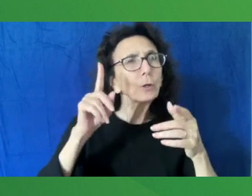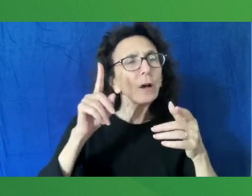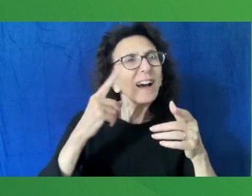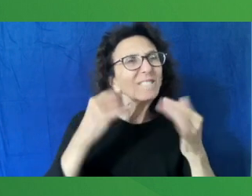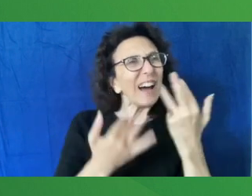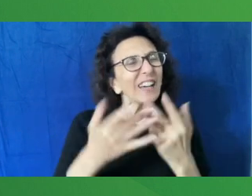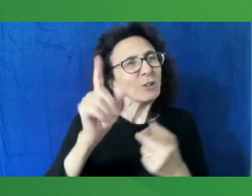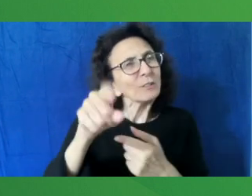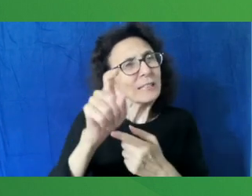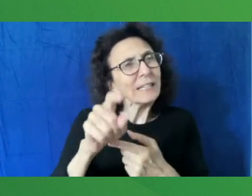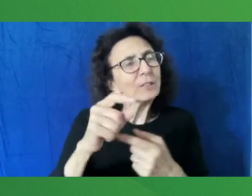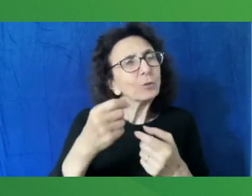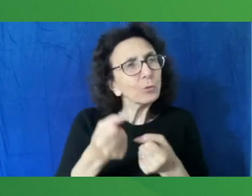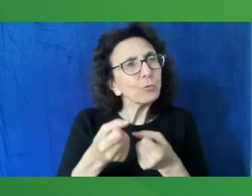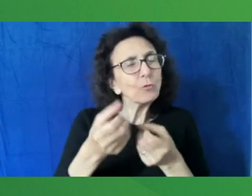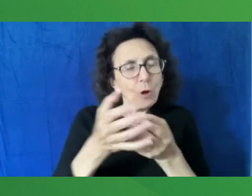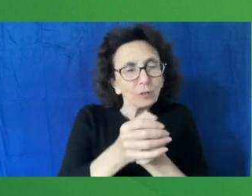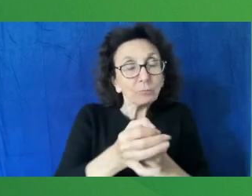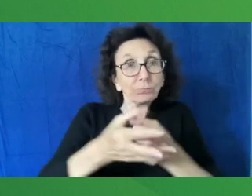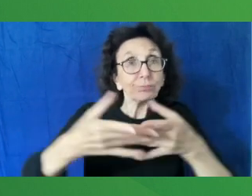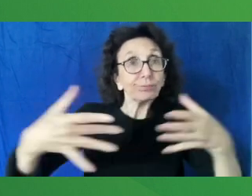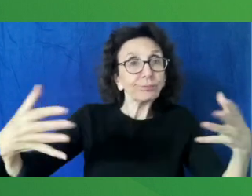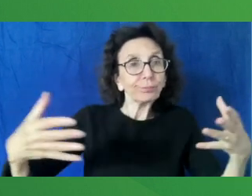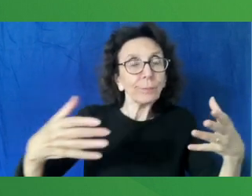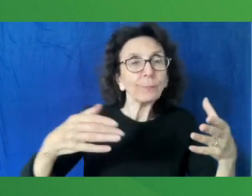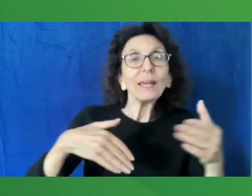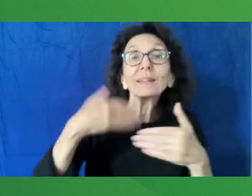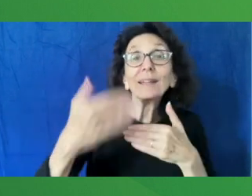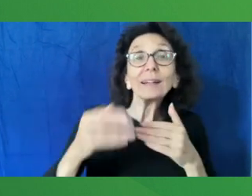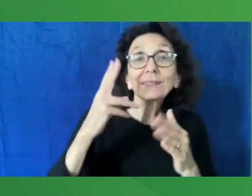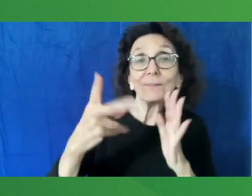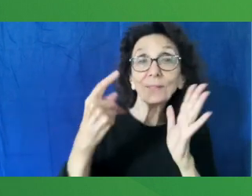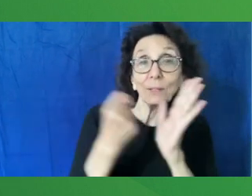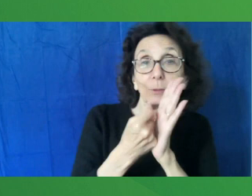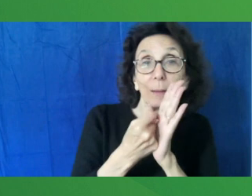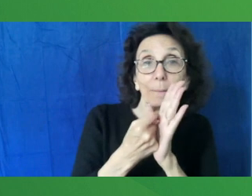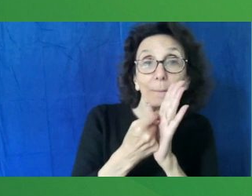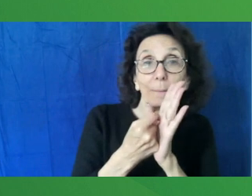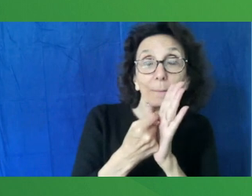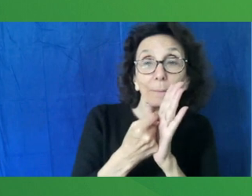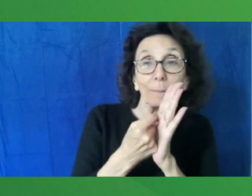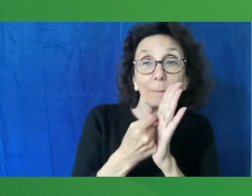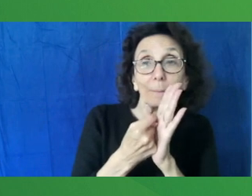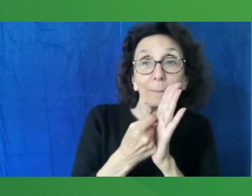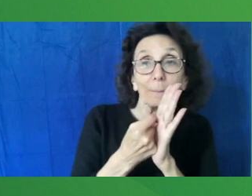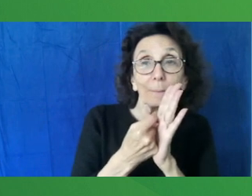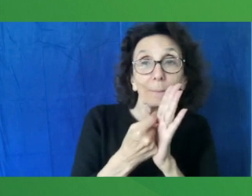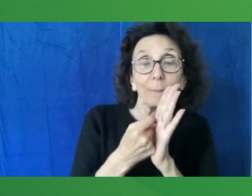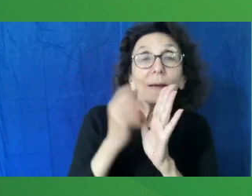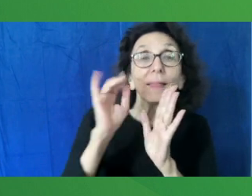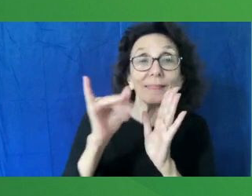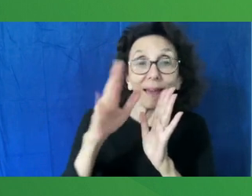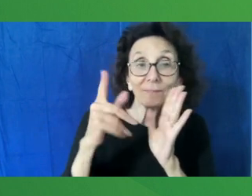So we're gonna watch a quick video that will help us think about what a fire needs and